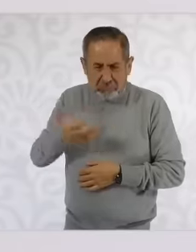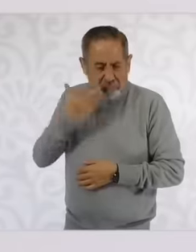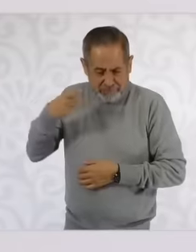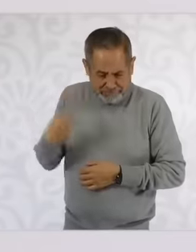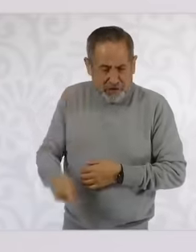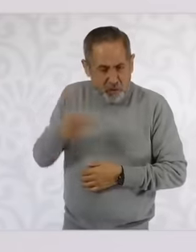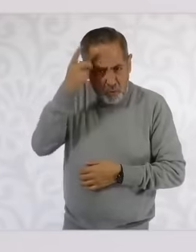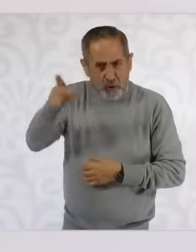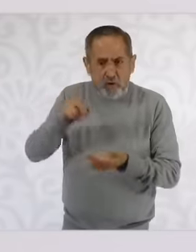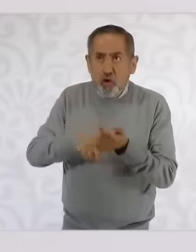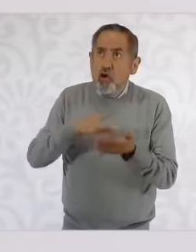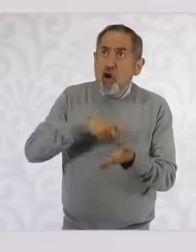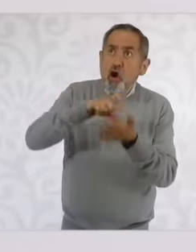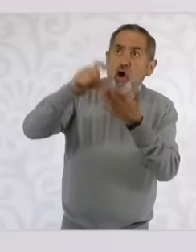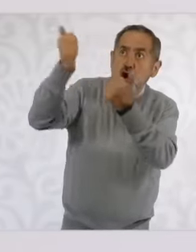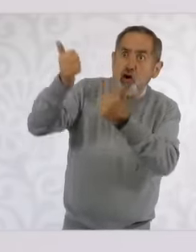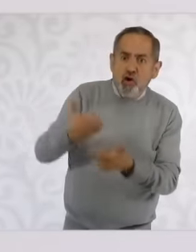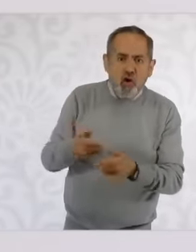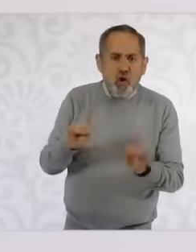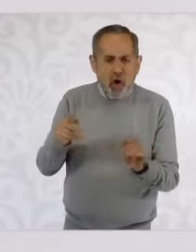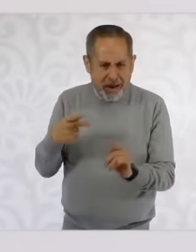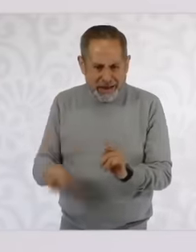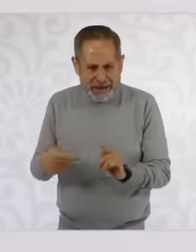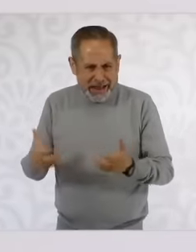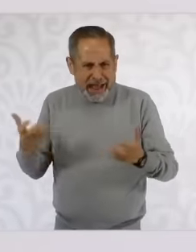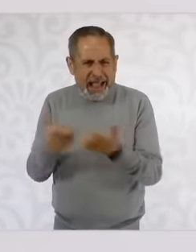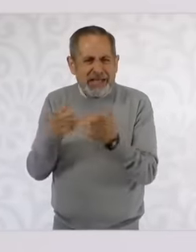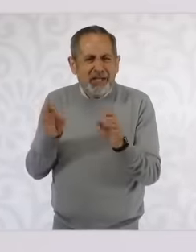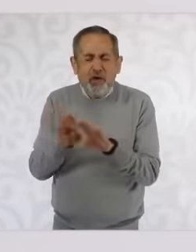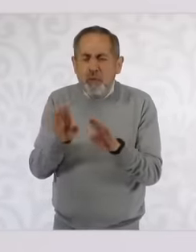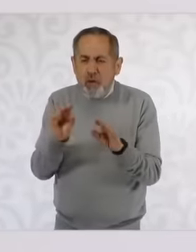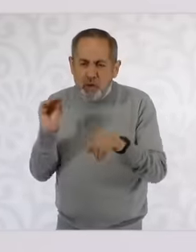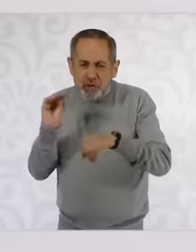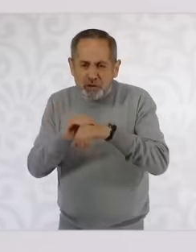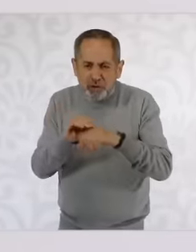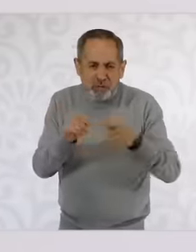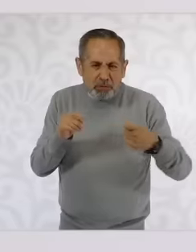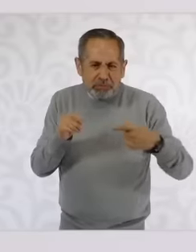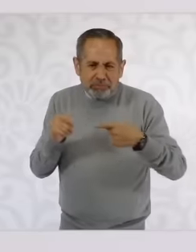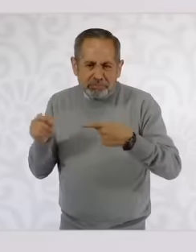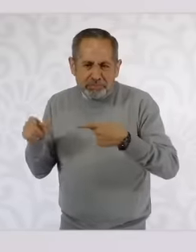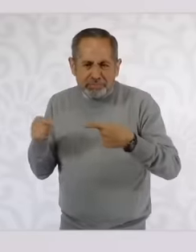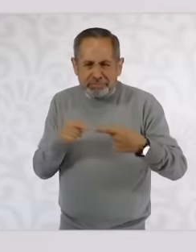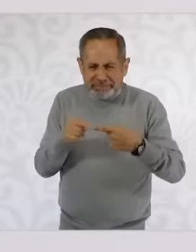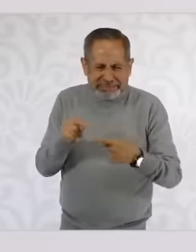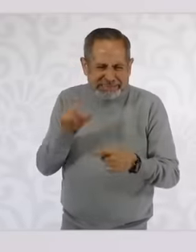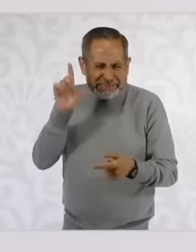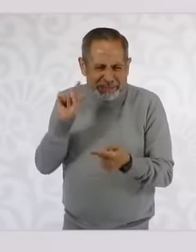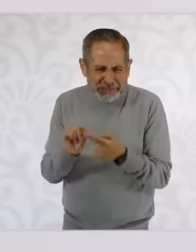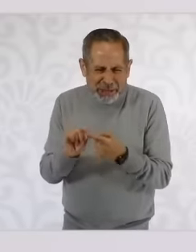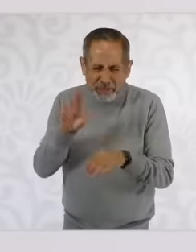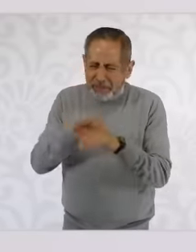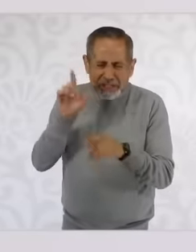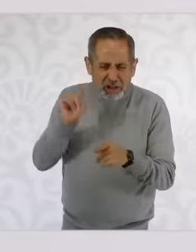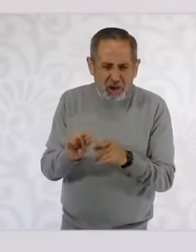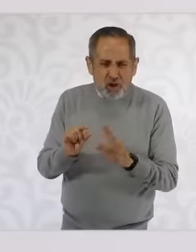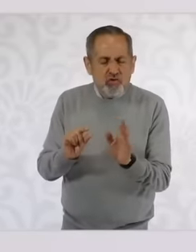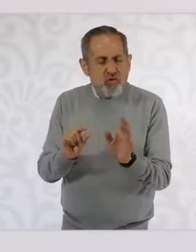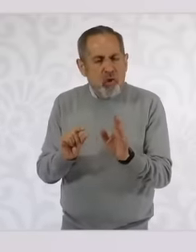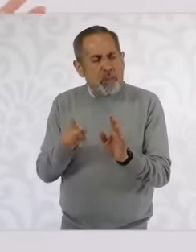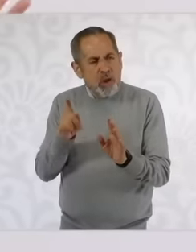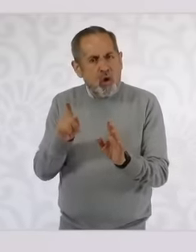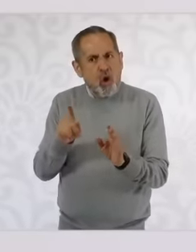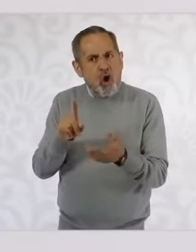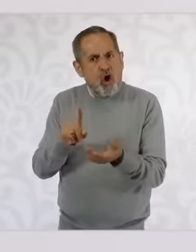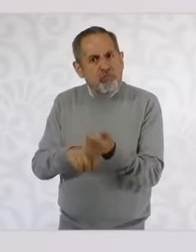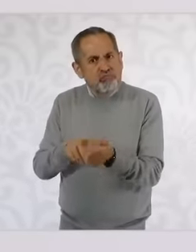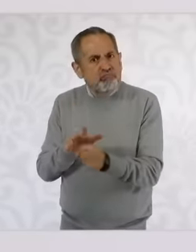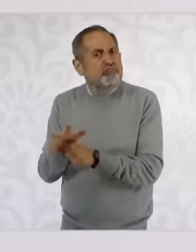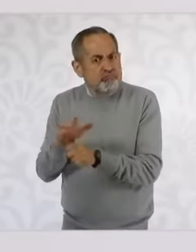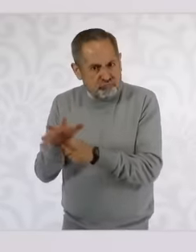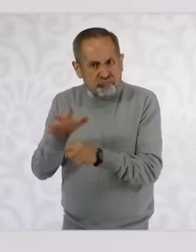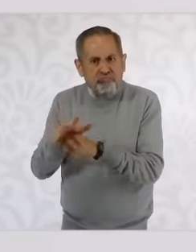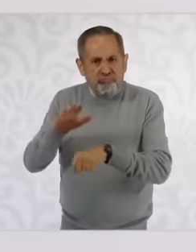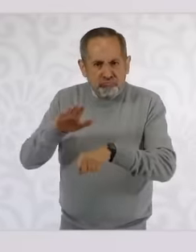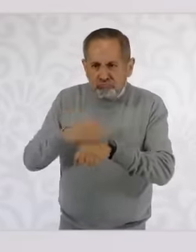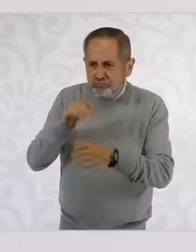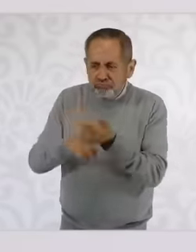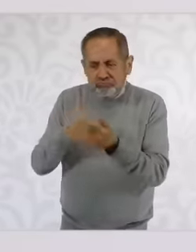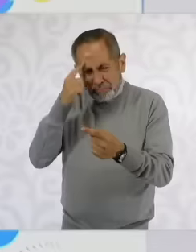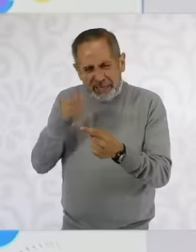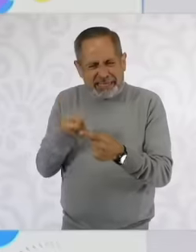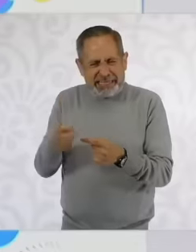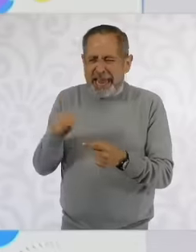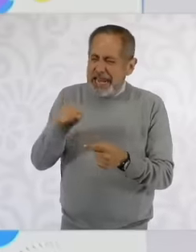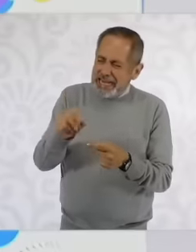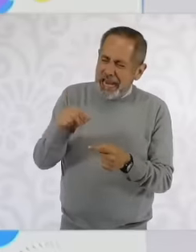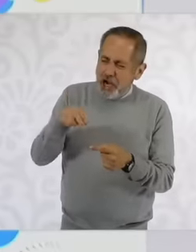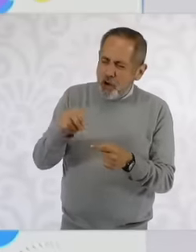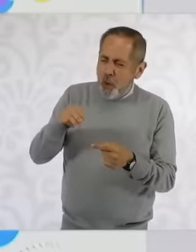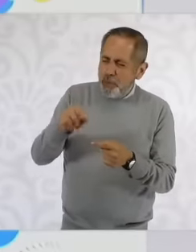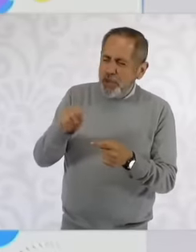not those that are very small but of a certain amount of nanometers, eh, the Secretary of